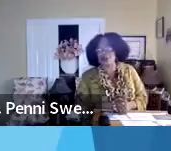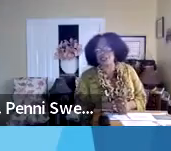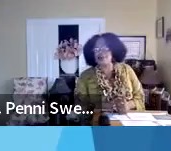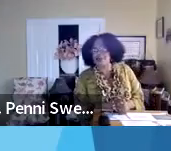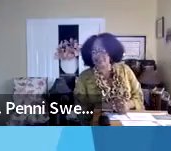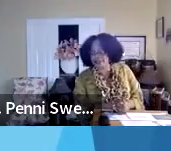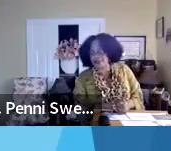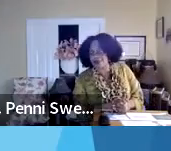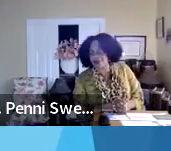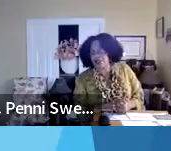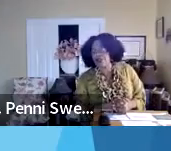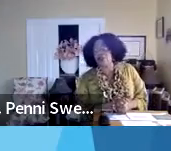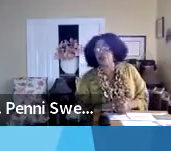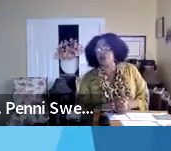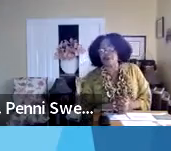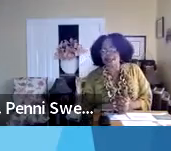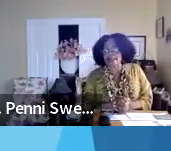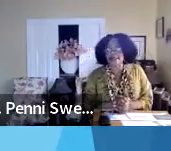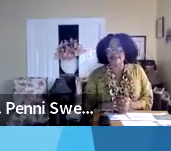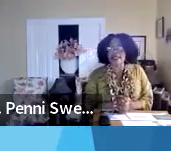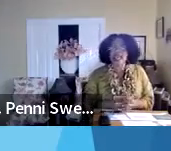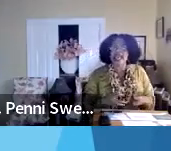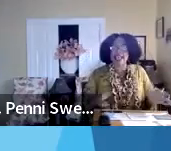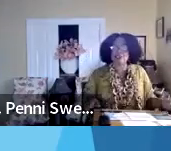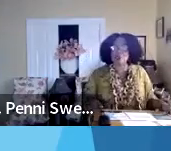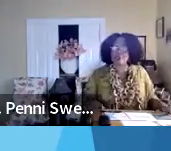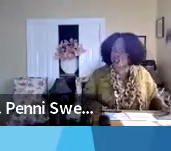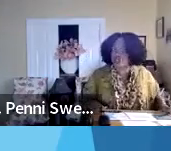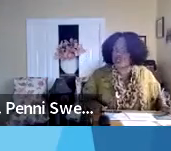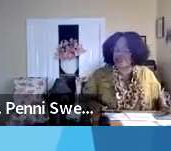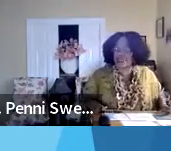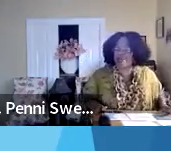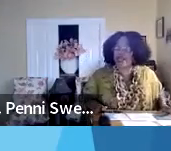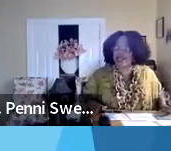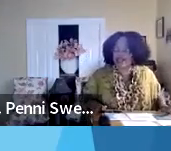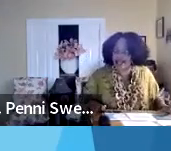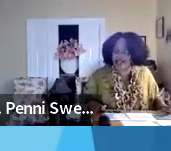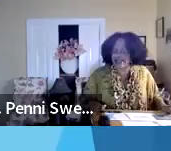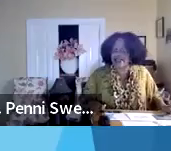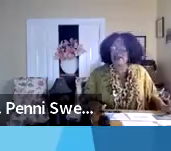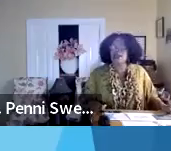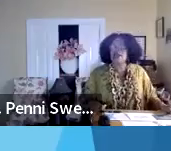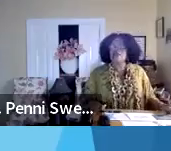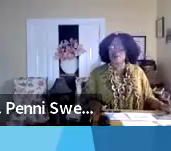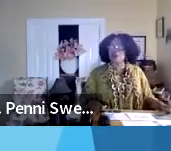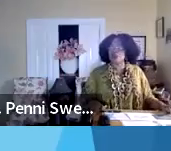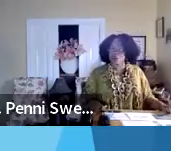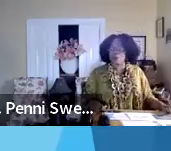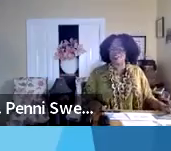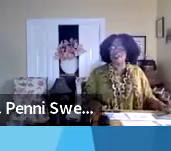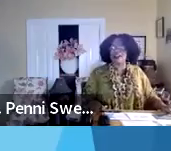Disabilities is Jennifer Krajewski, she serves